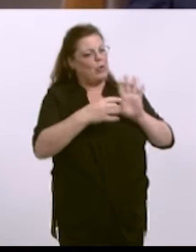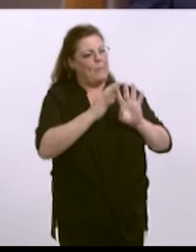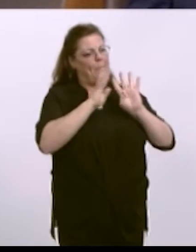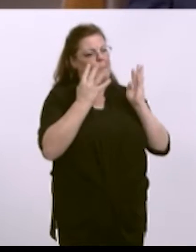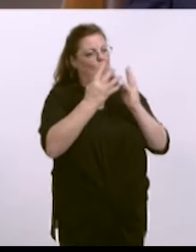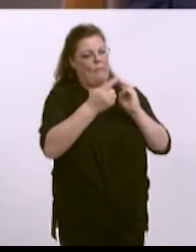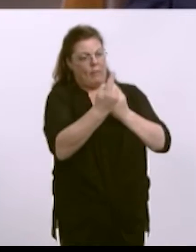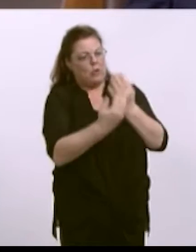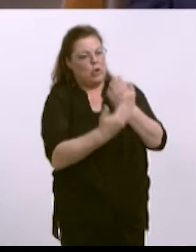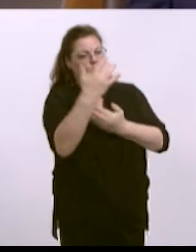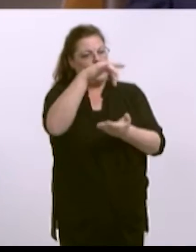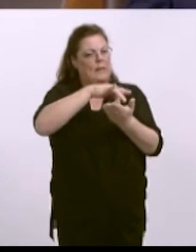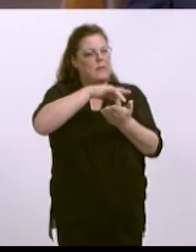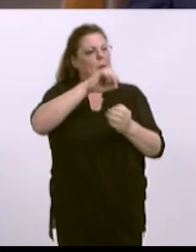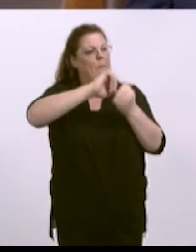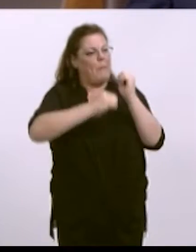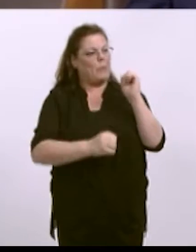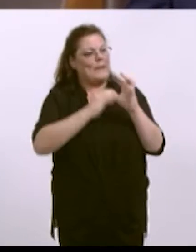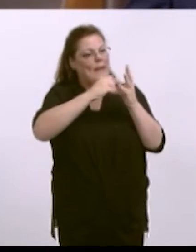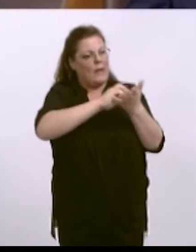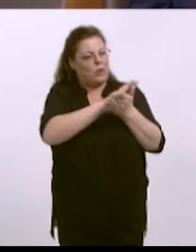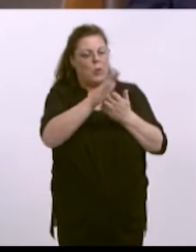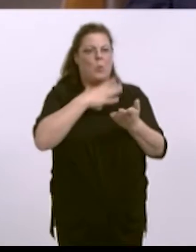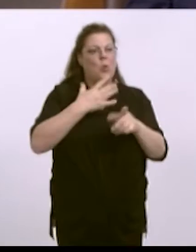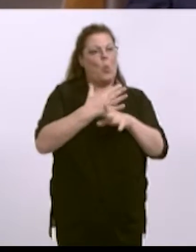Ash, and we look to work with all the health boards to deliver those kinds of facilities.